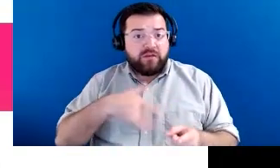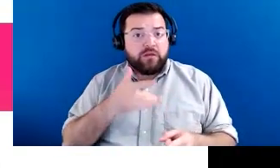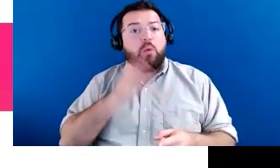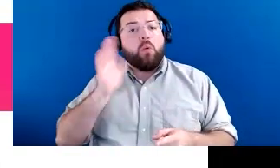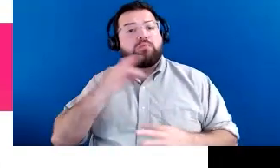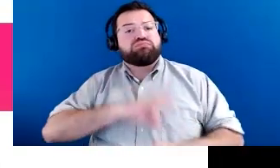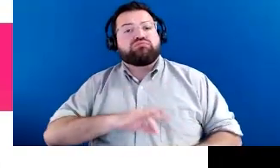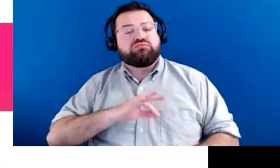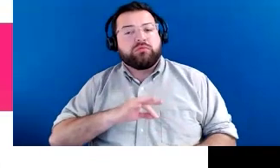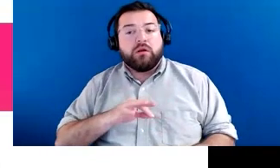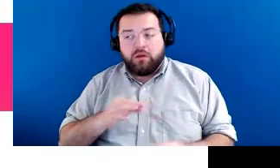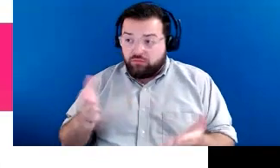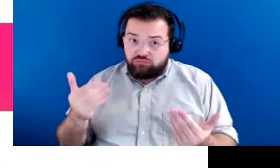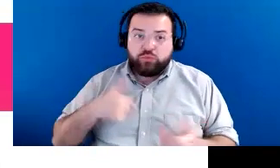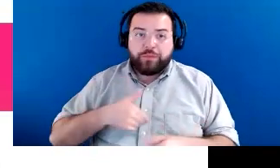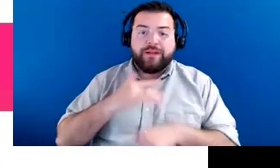We’re available for that for sure.